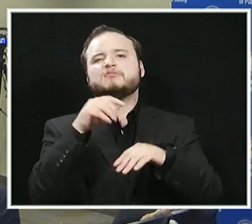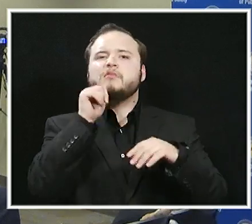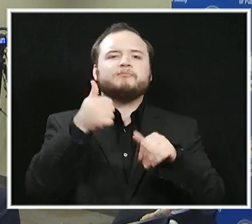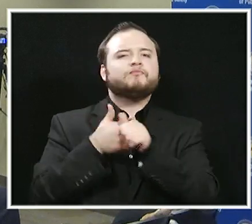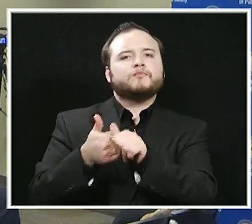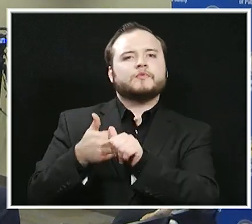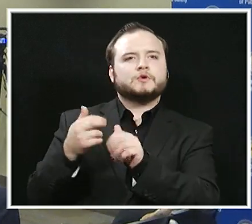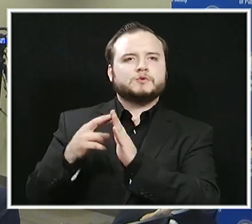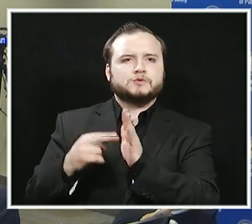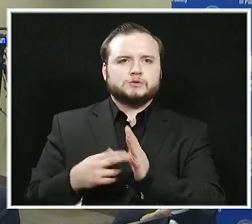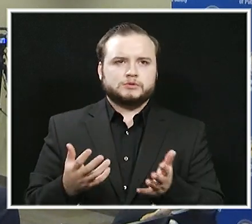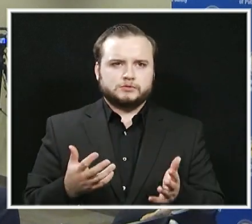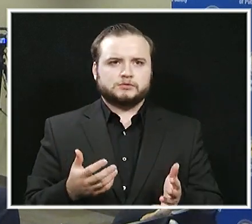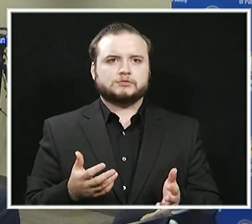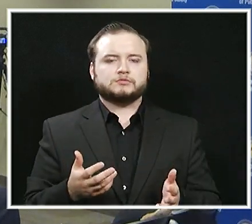≫ Yeah.